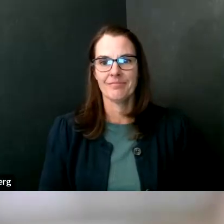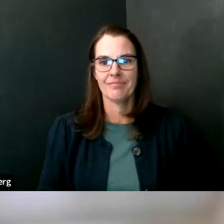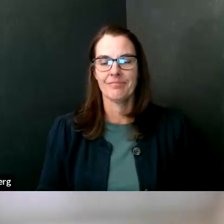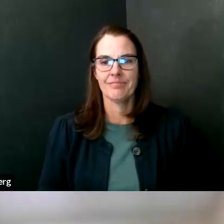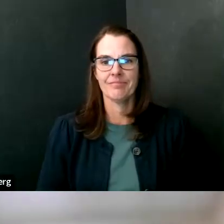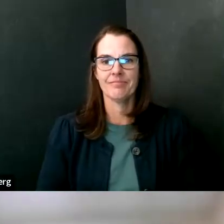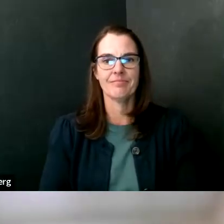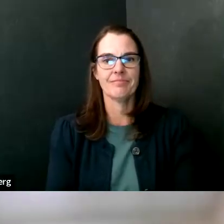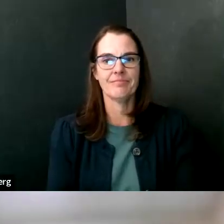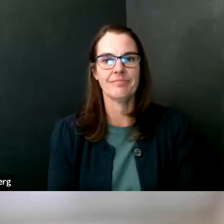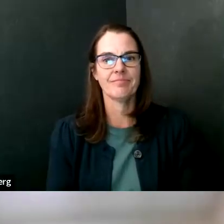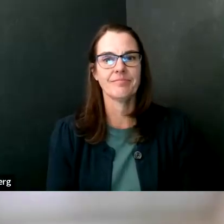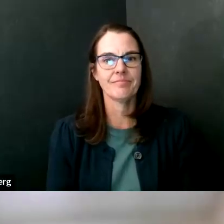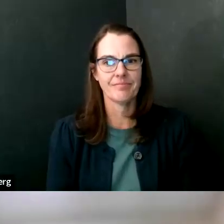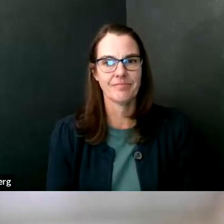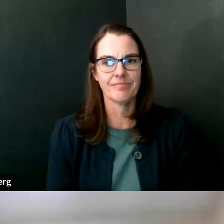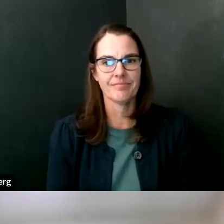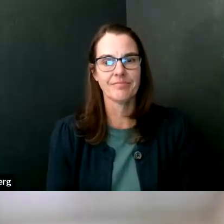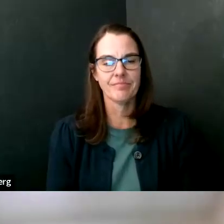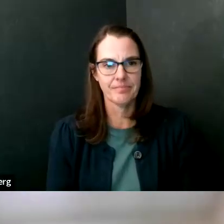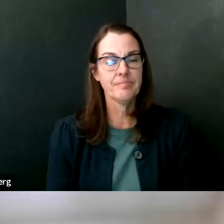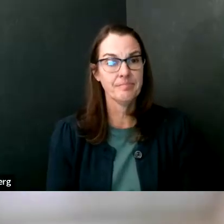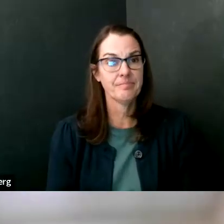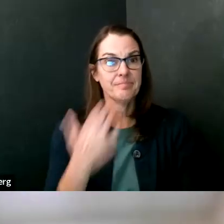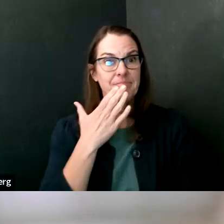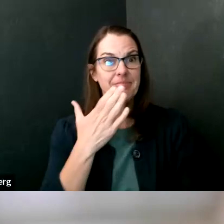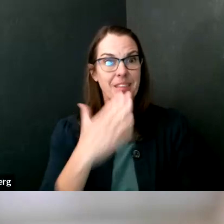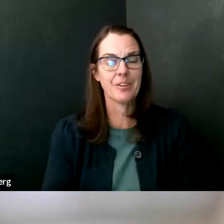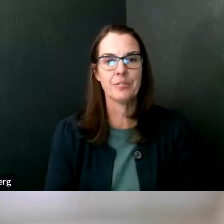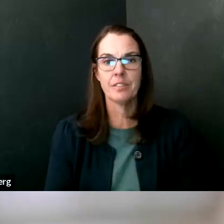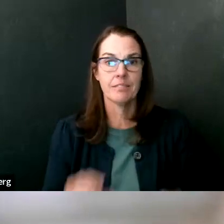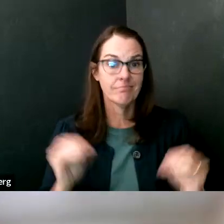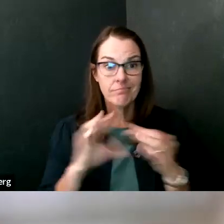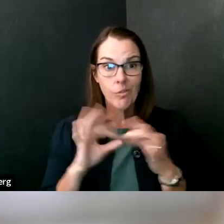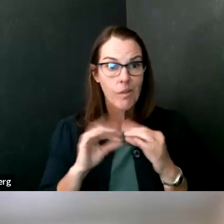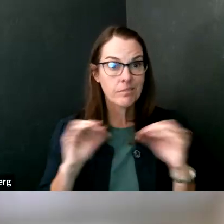Great. Thank you. With no comments or questions,